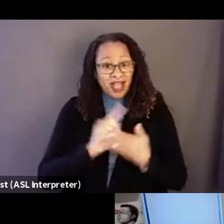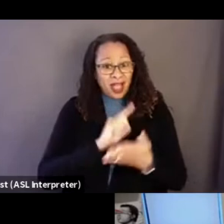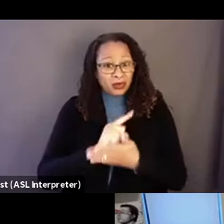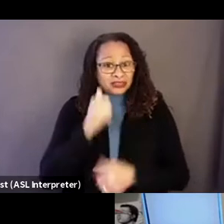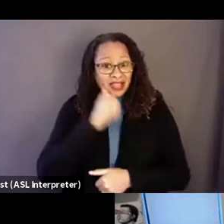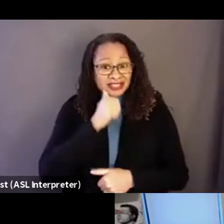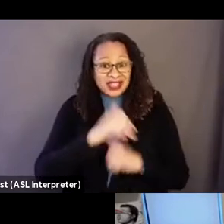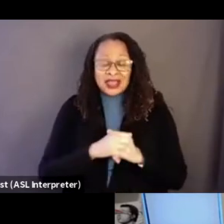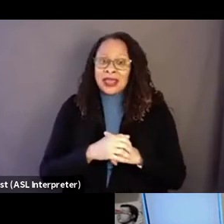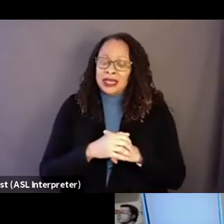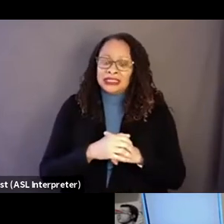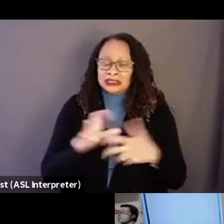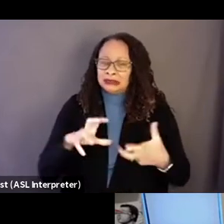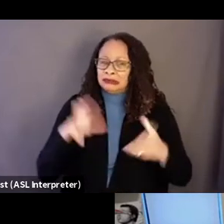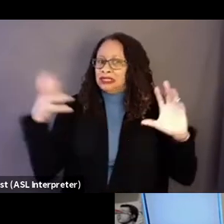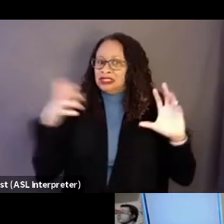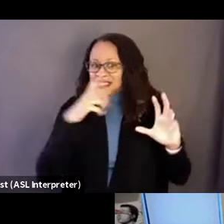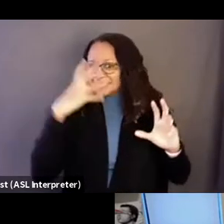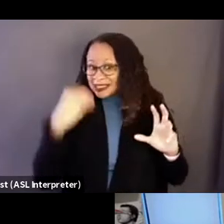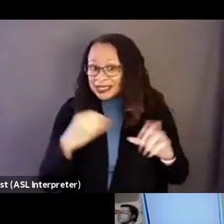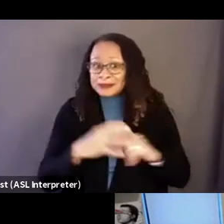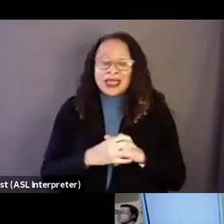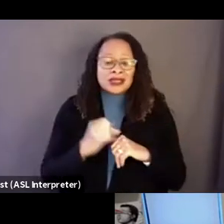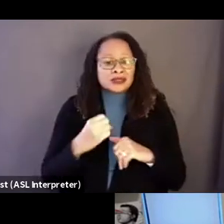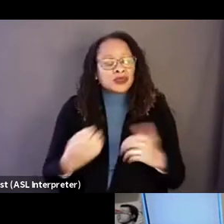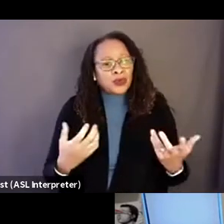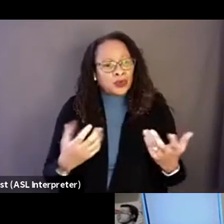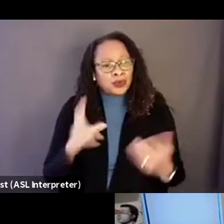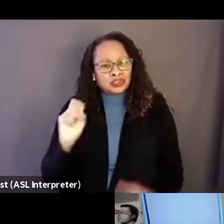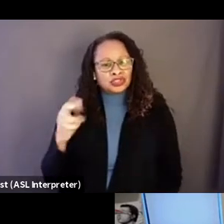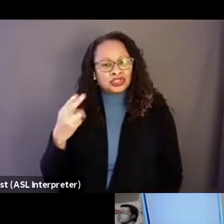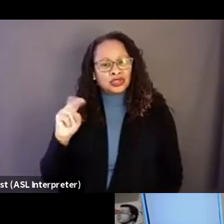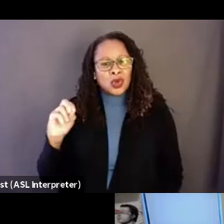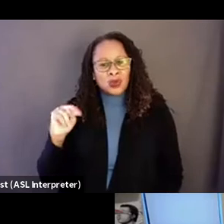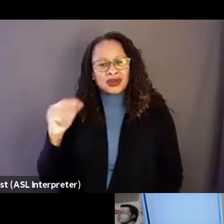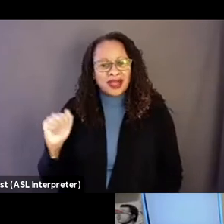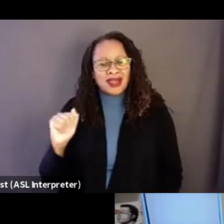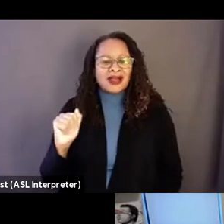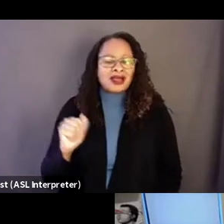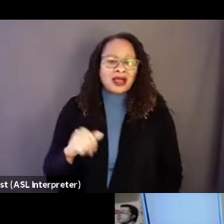And so, I guess a question to everyone, well, to Nunu, just kind of,